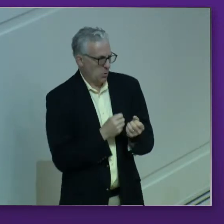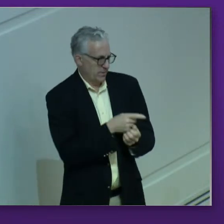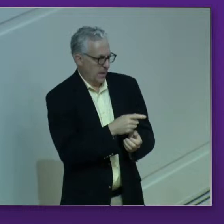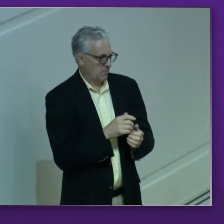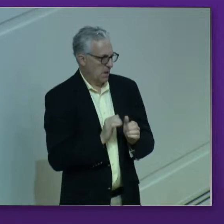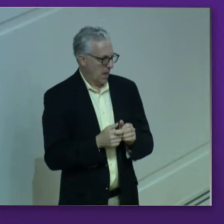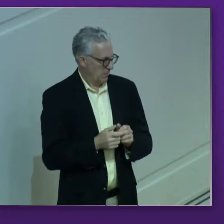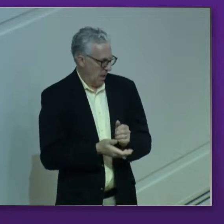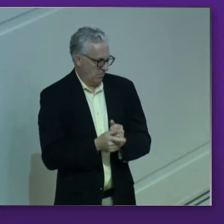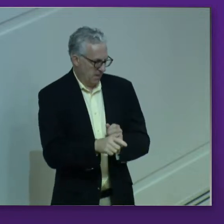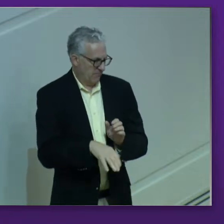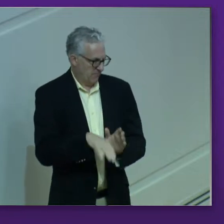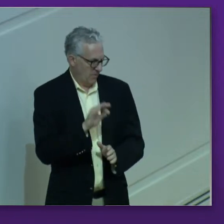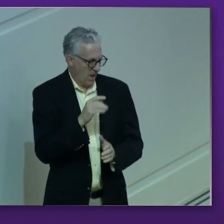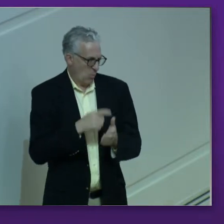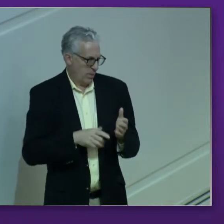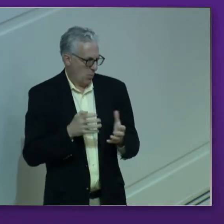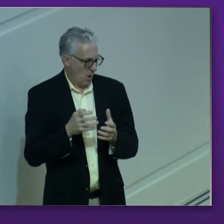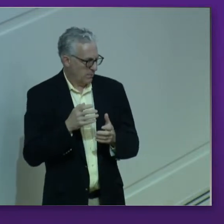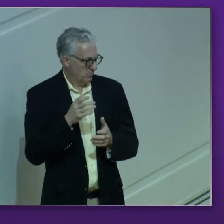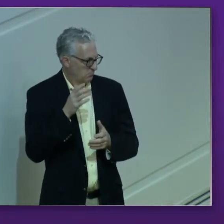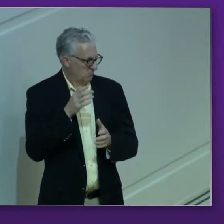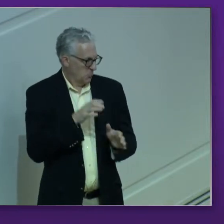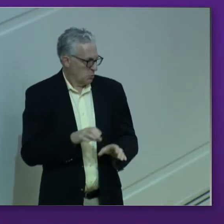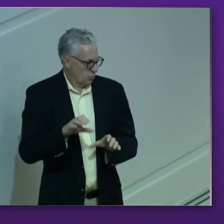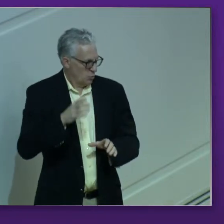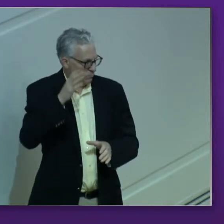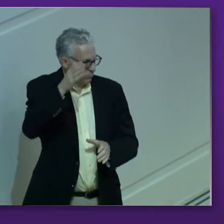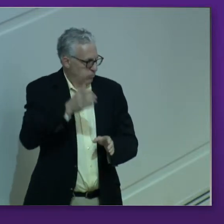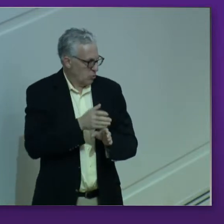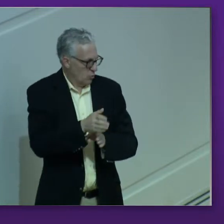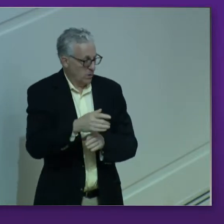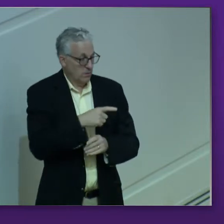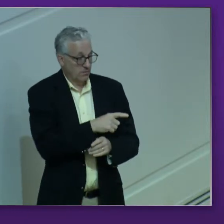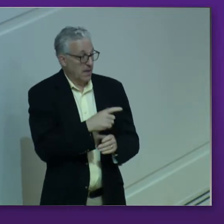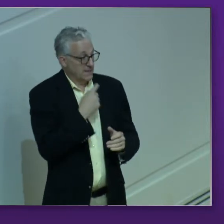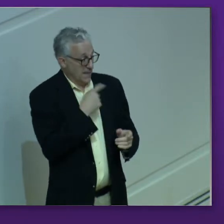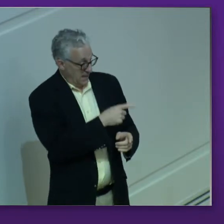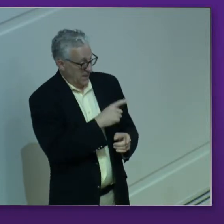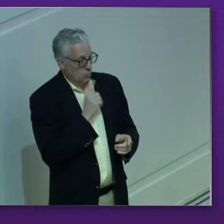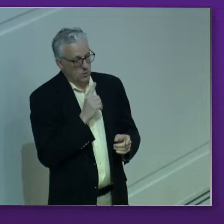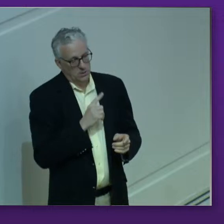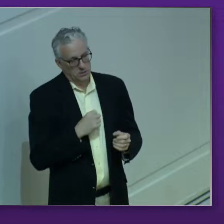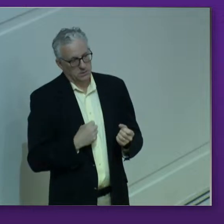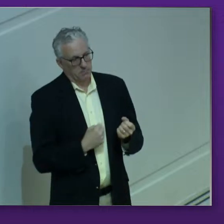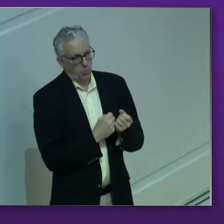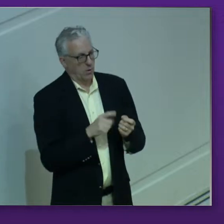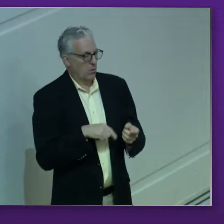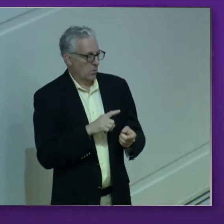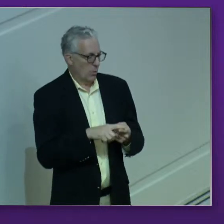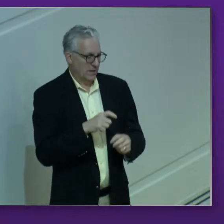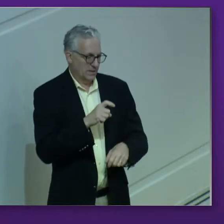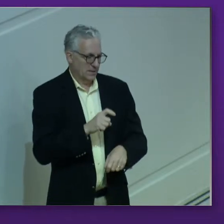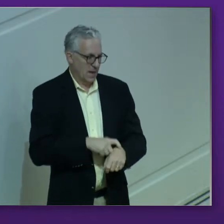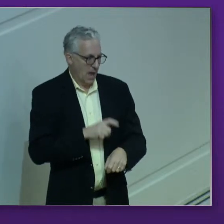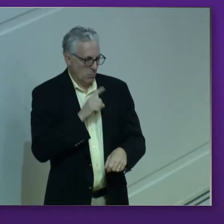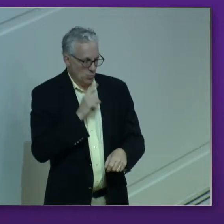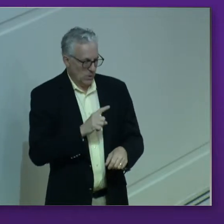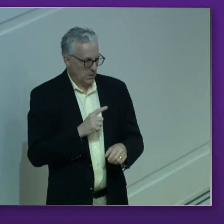COLLEAGUES. HIS IT STUDENTS EXPRESS THE ENGAGES AND MAKES